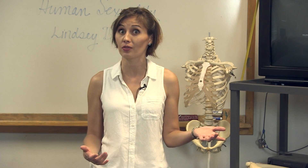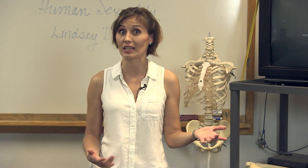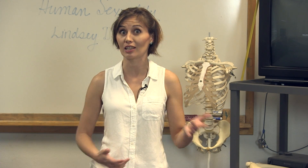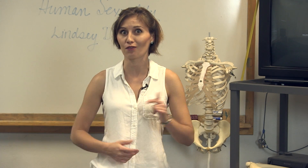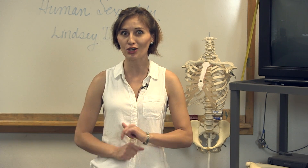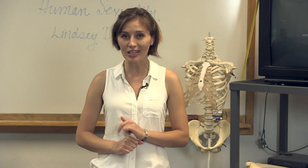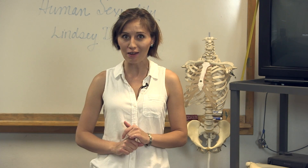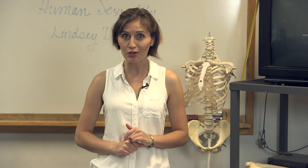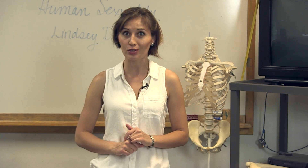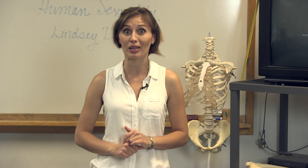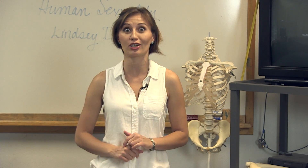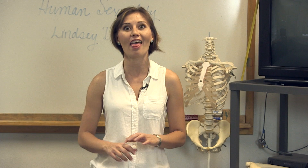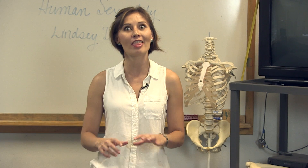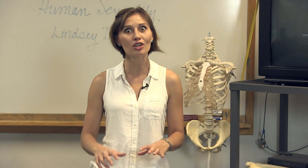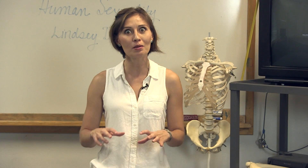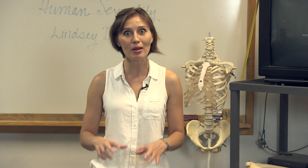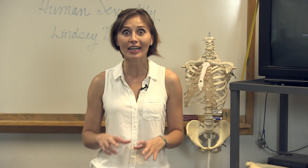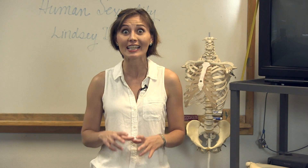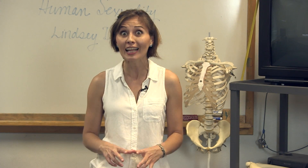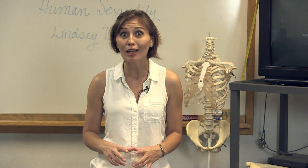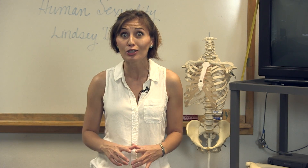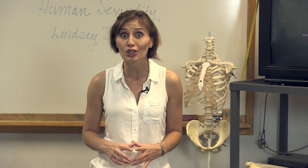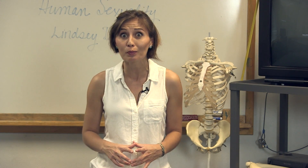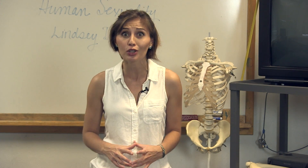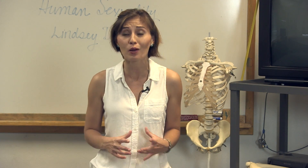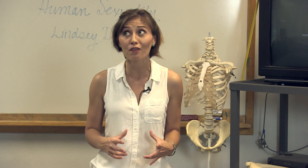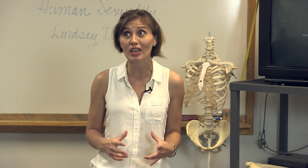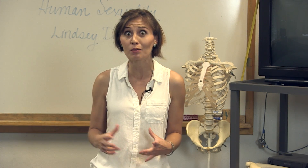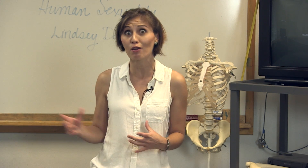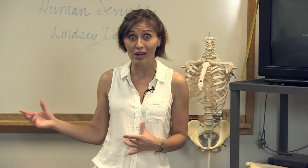It’s the first day of a new semester and there’s an American Sign Language interpreter twenty feet to my right